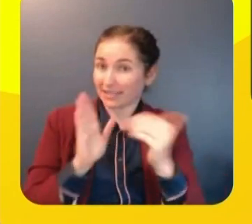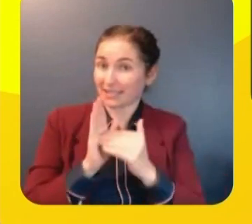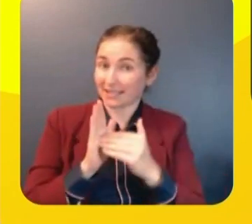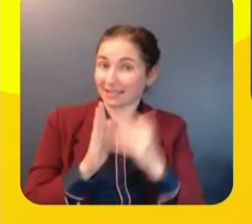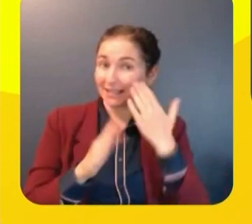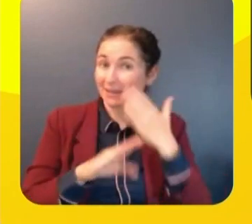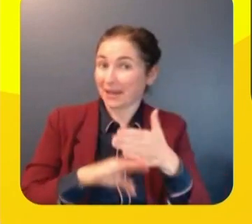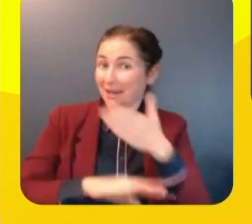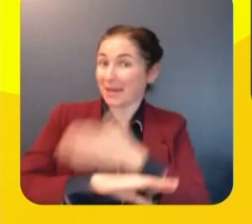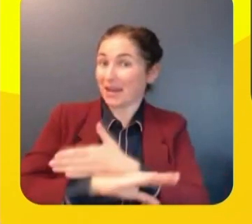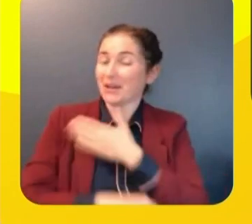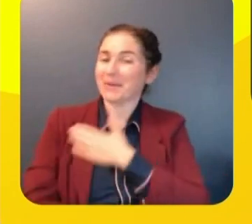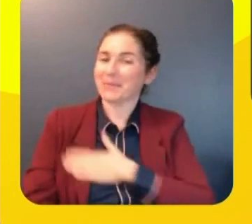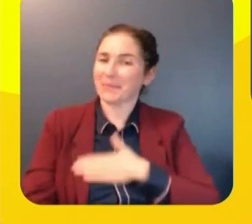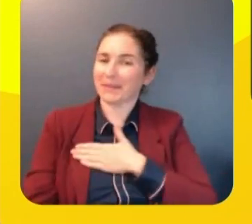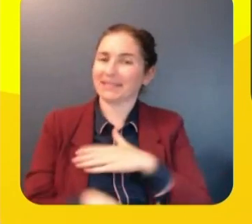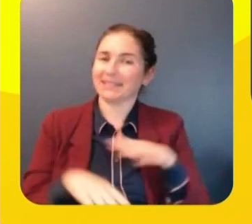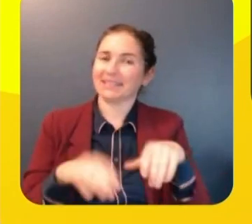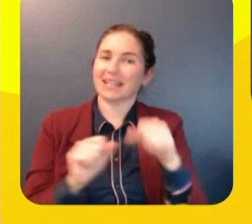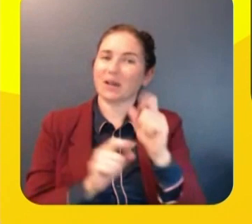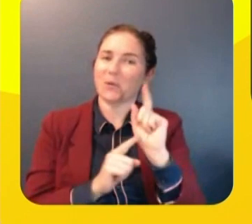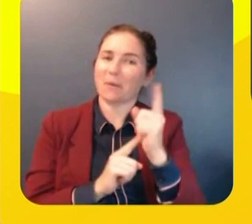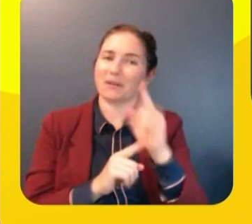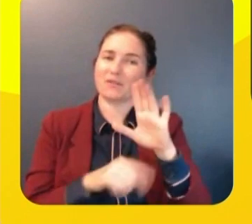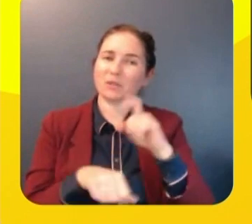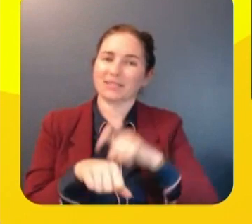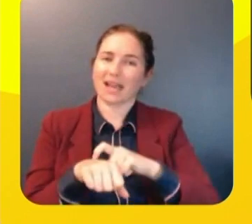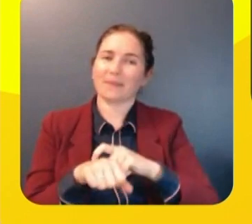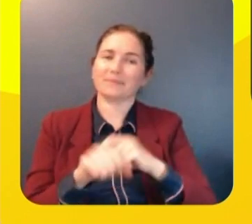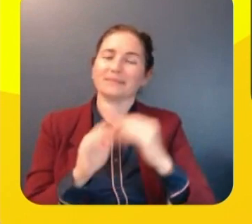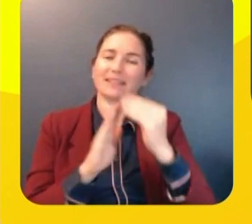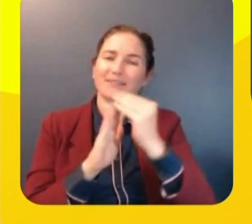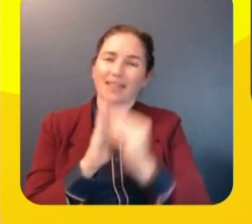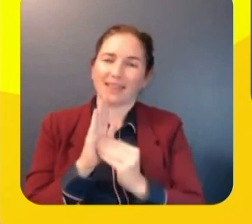please take just one minute of your time to fill in the feedback form